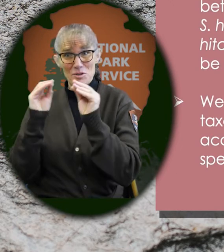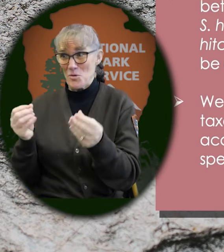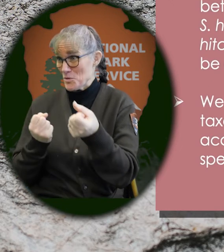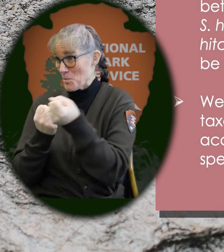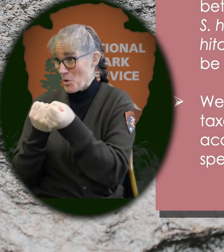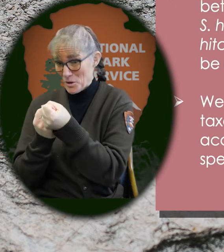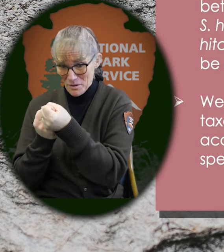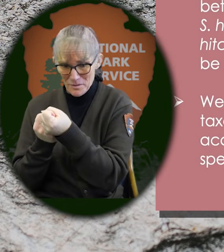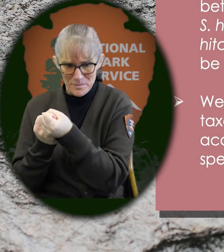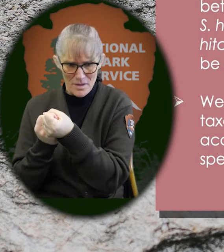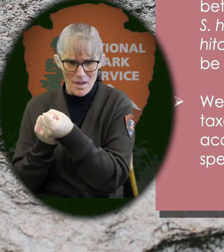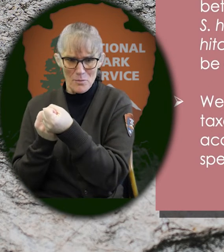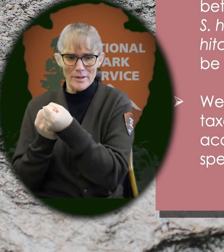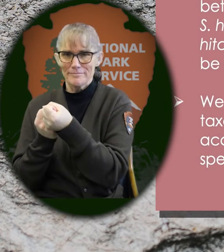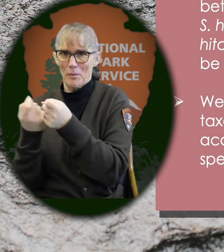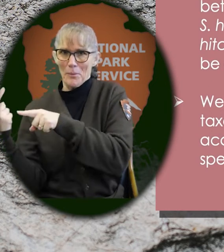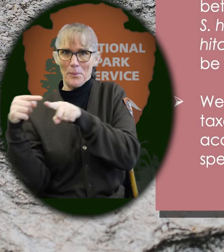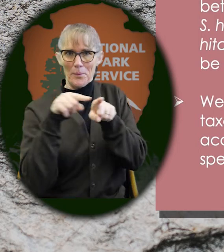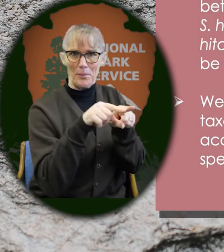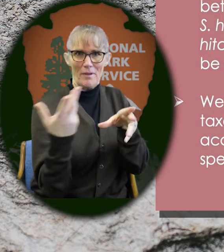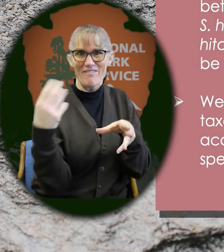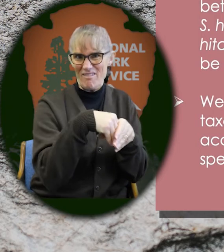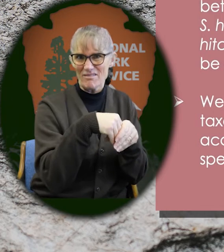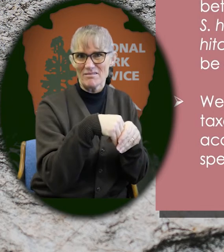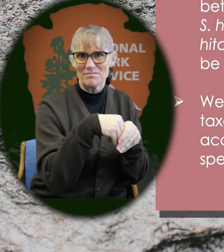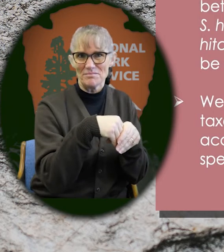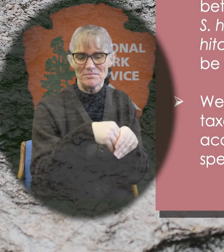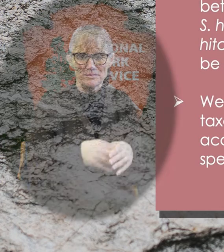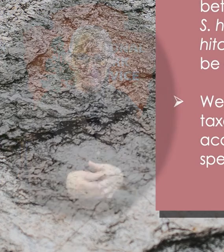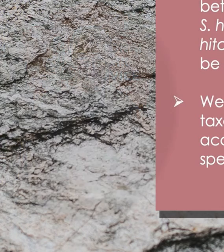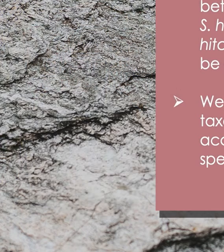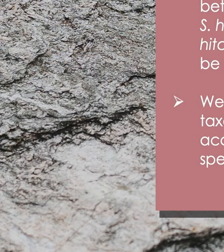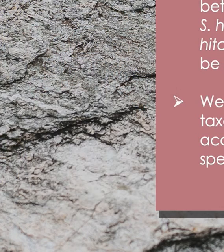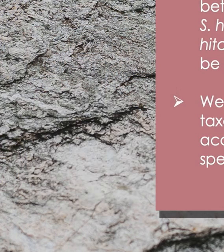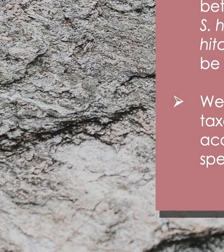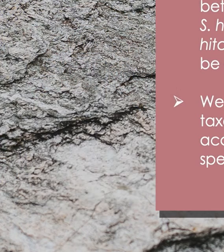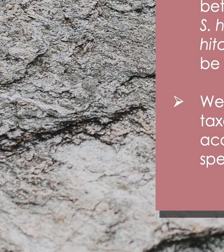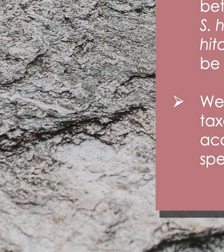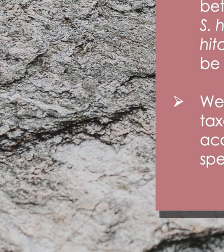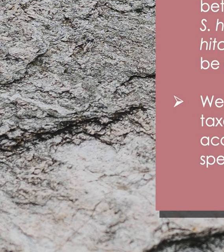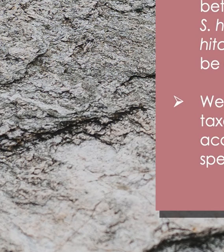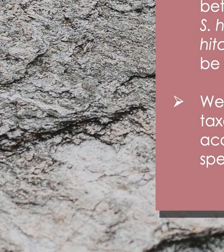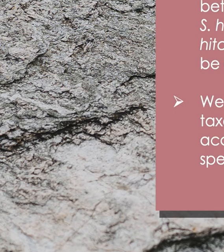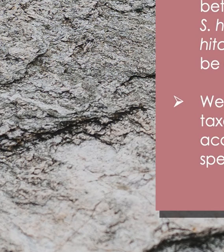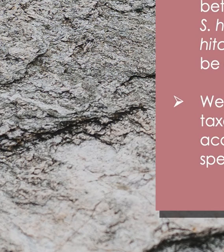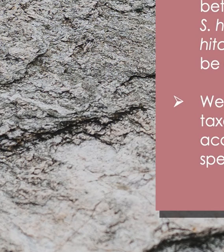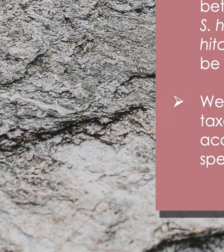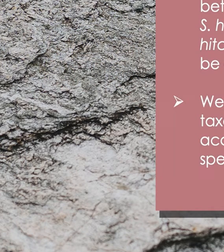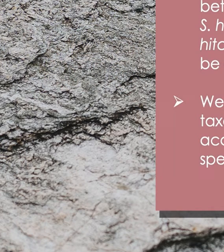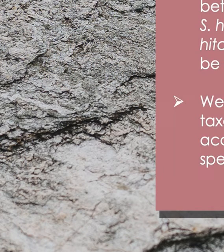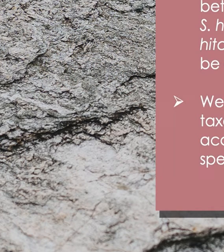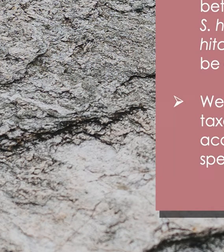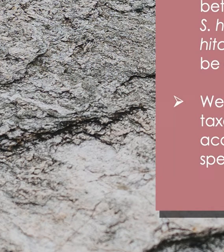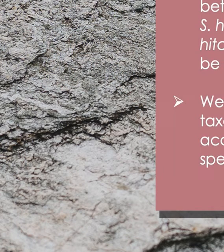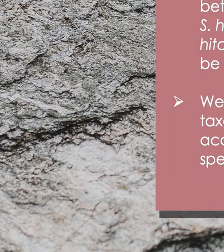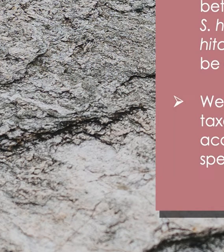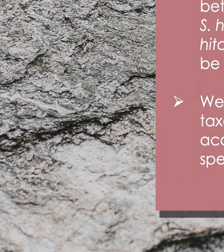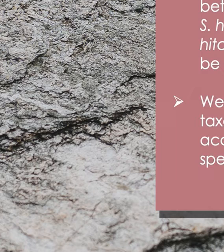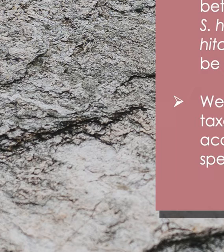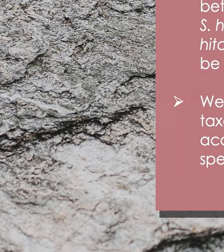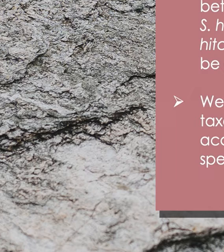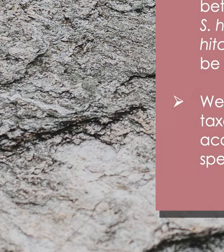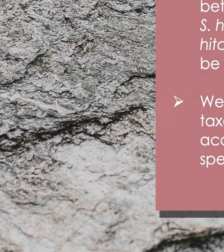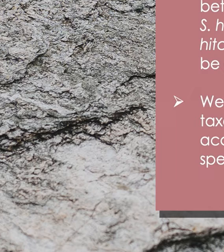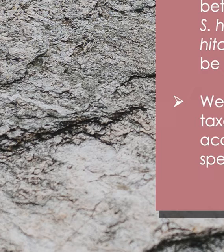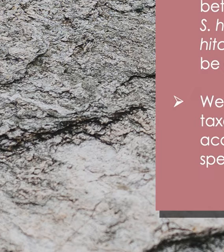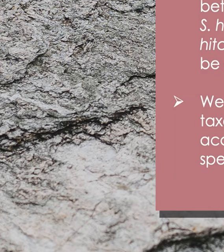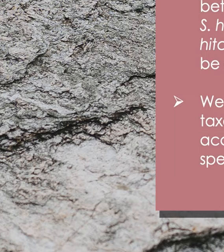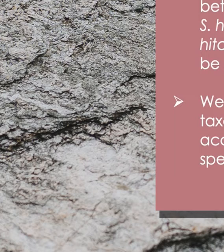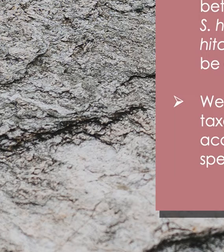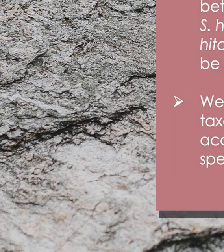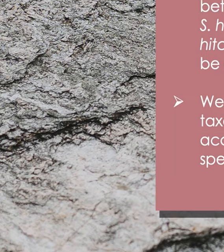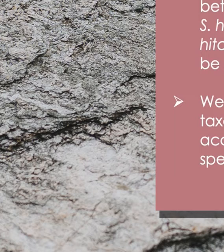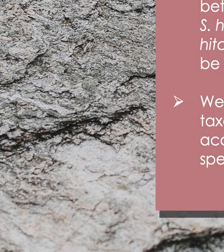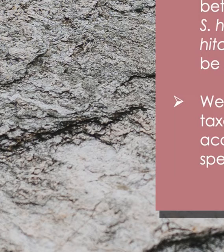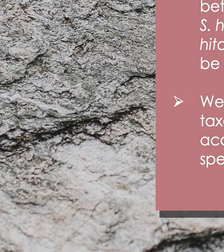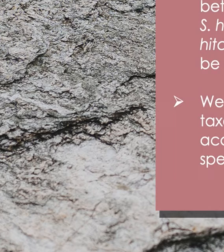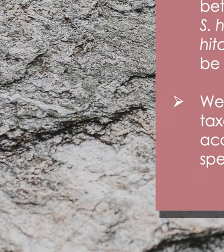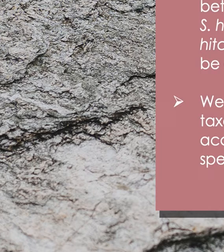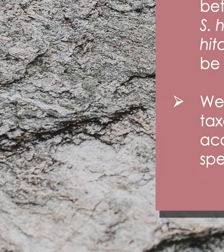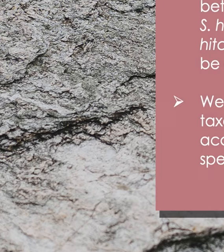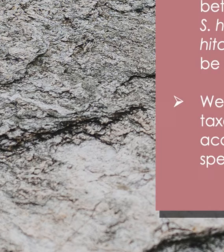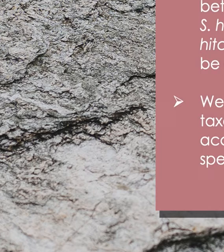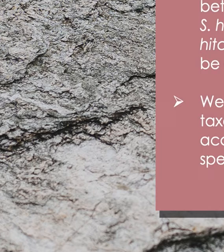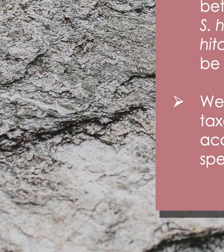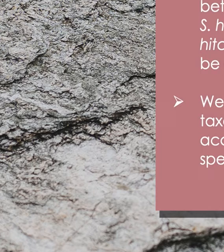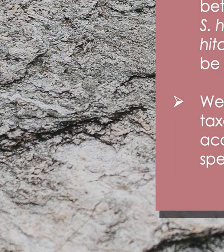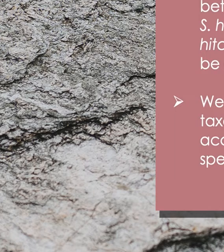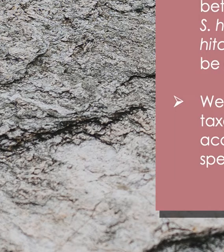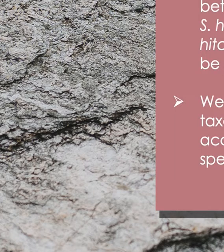[Audio Description: Text in Transcript]